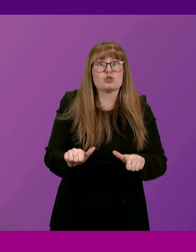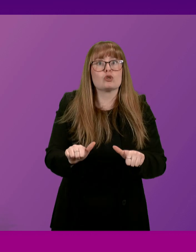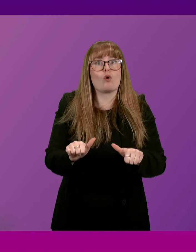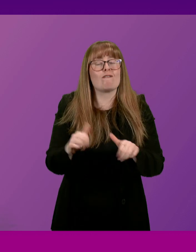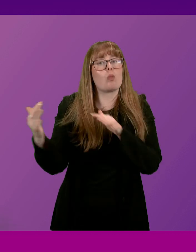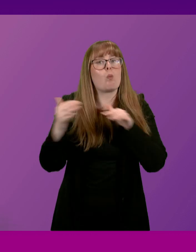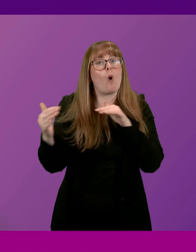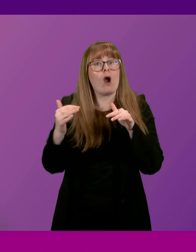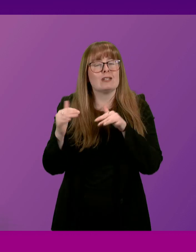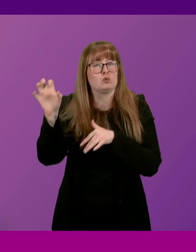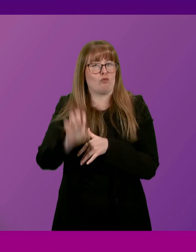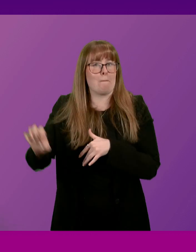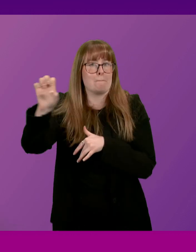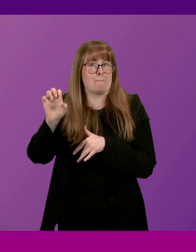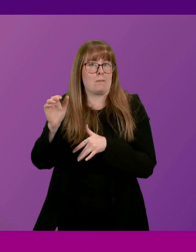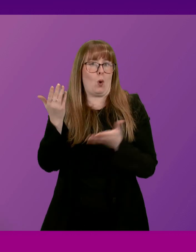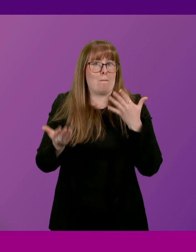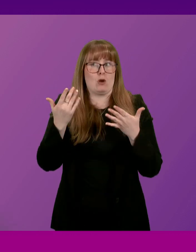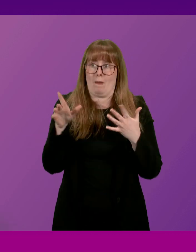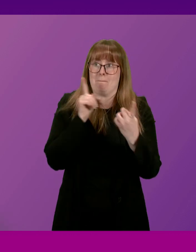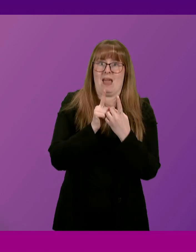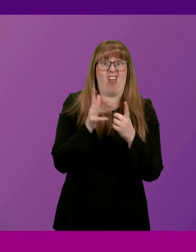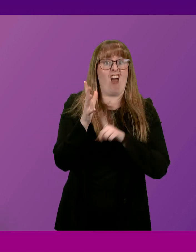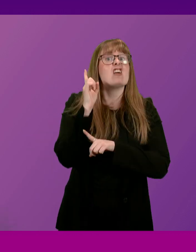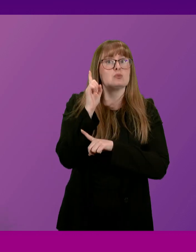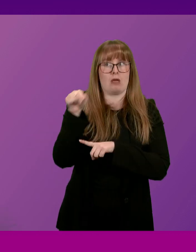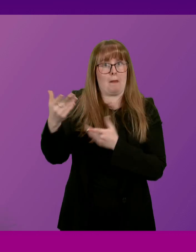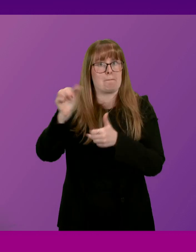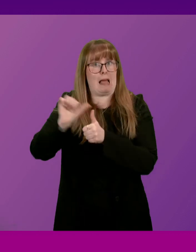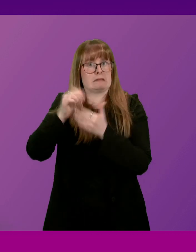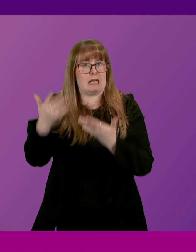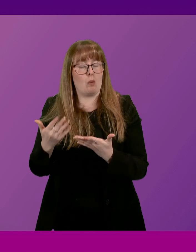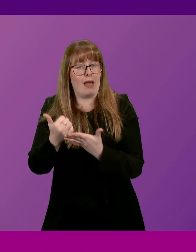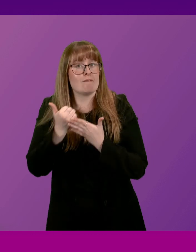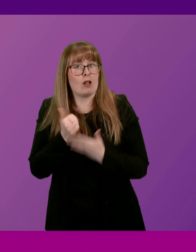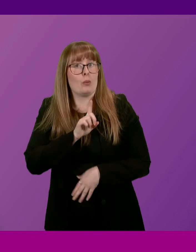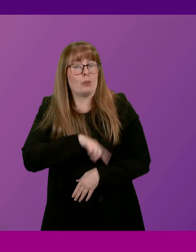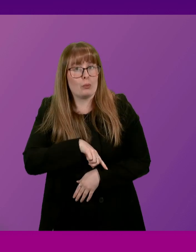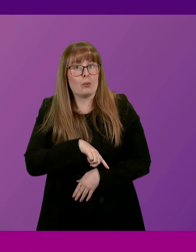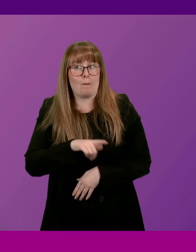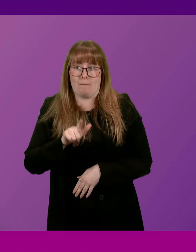in Europe than we were when we met seven days ago. That is helpful and comes as a consequence